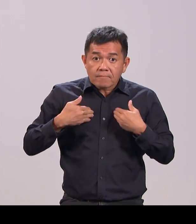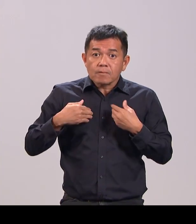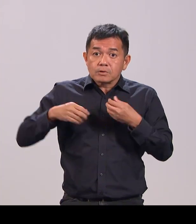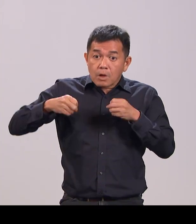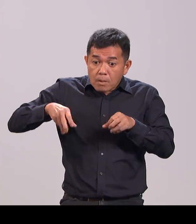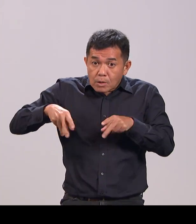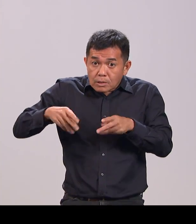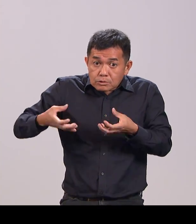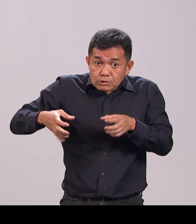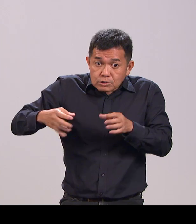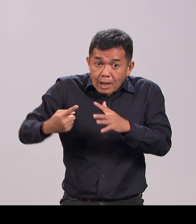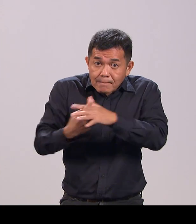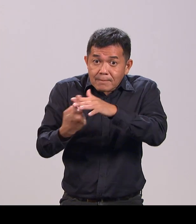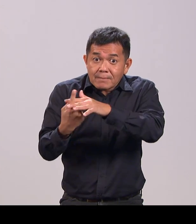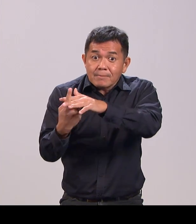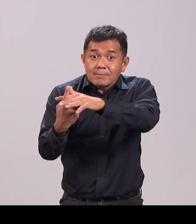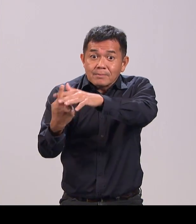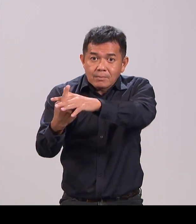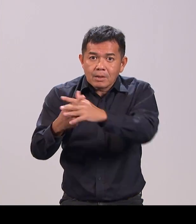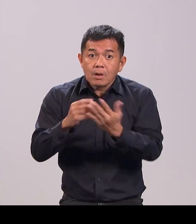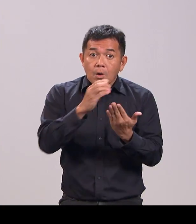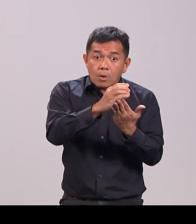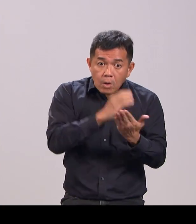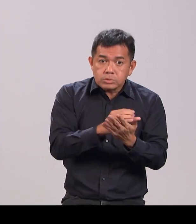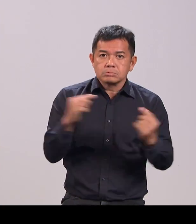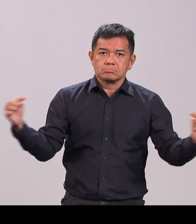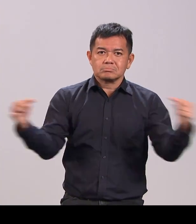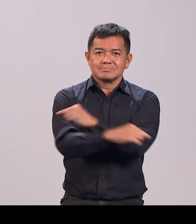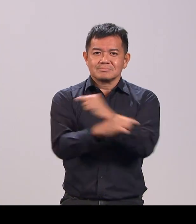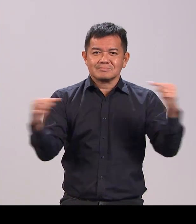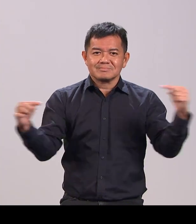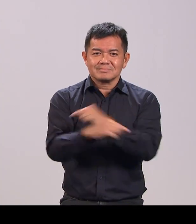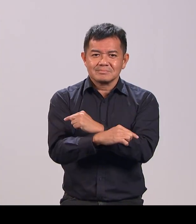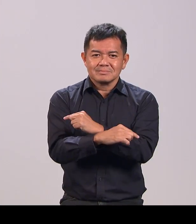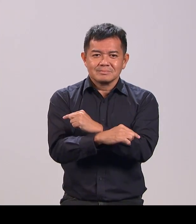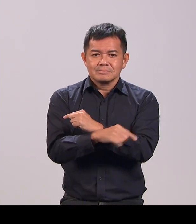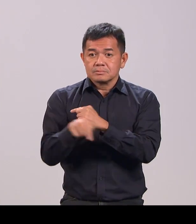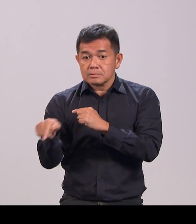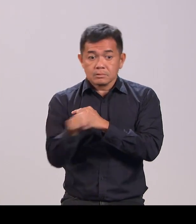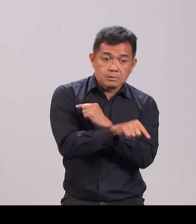You study one thing, you combine that skill with something else and you create something valuable.